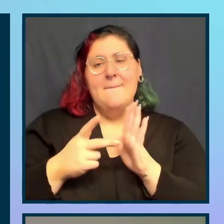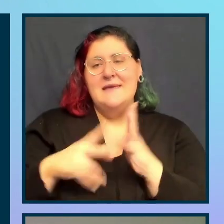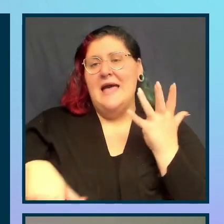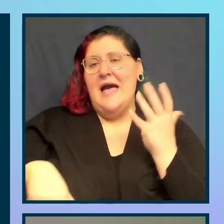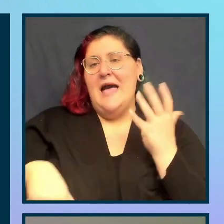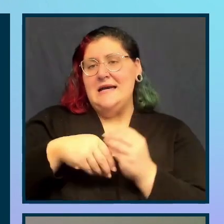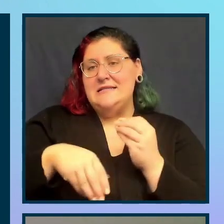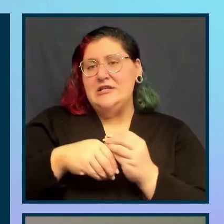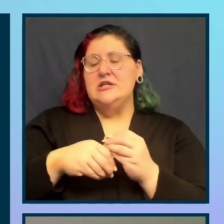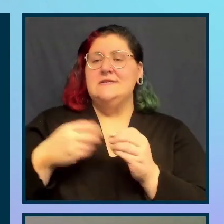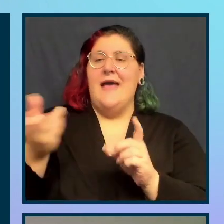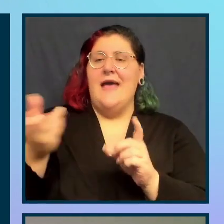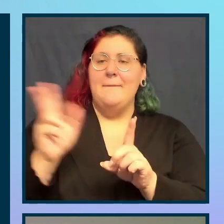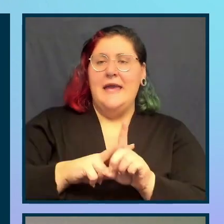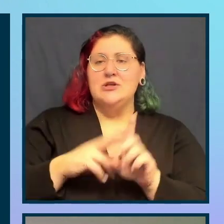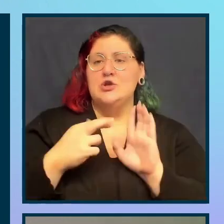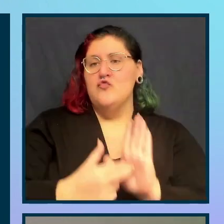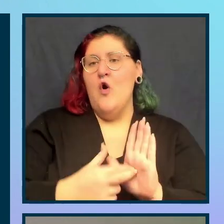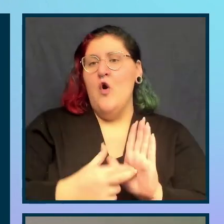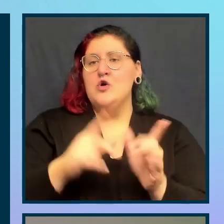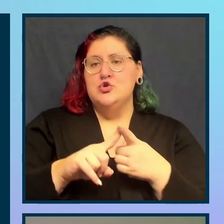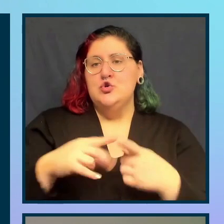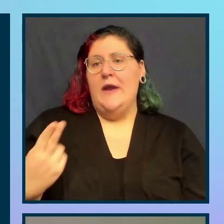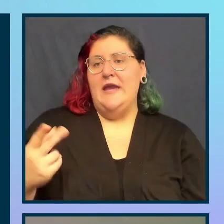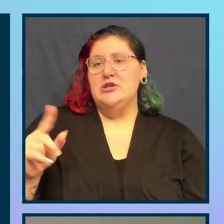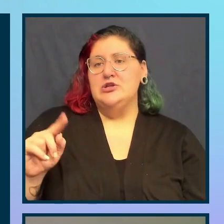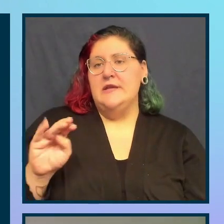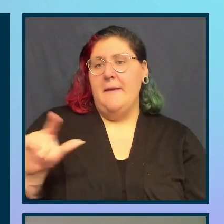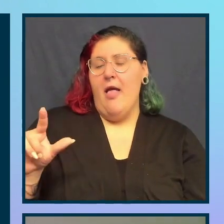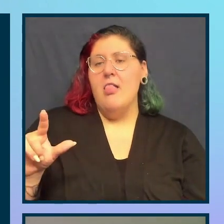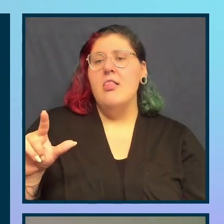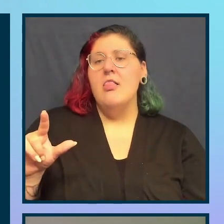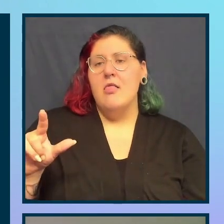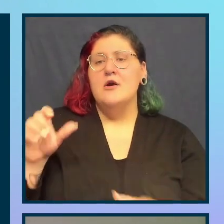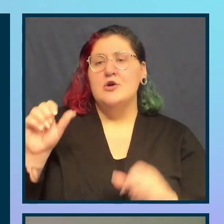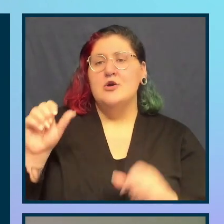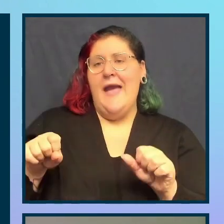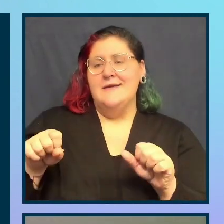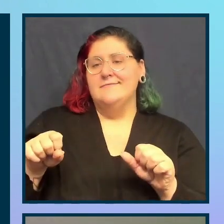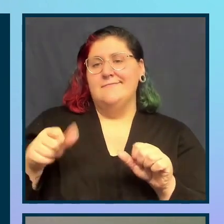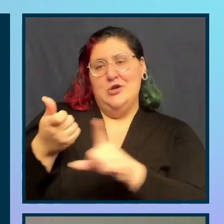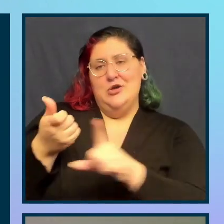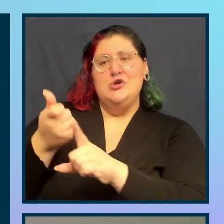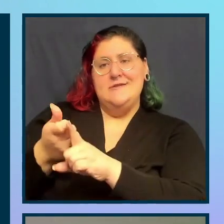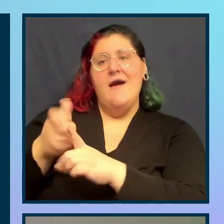that you can put on and kind of manually define semantics, the ARIA practices guide, which is not a spec,